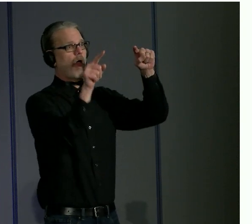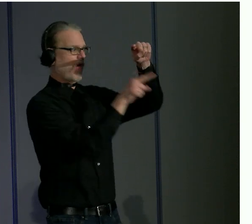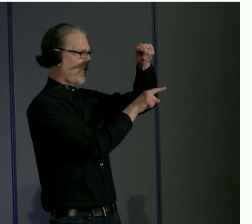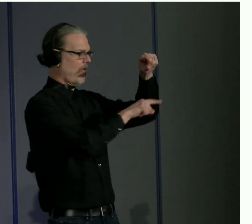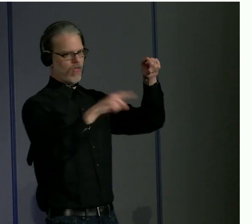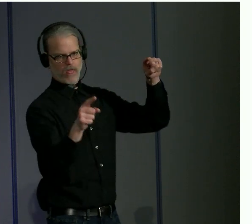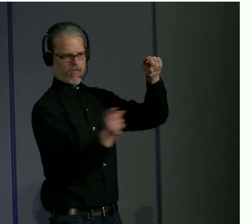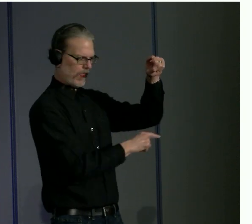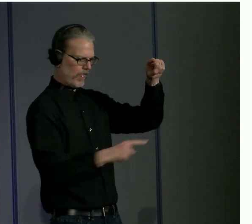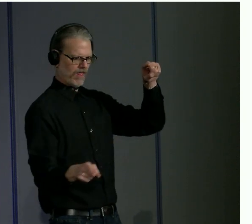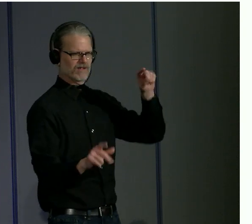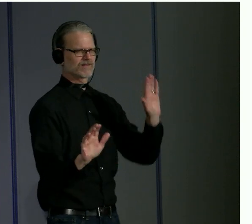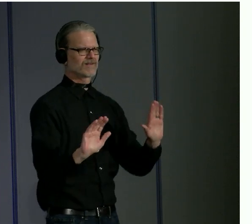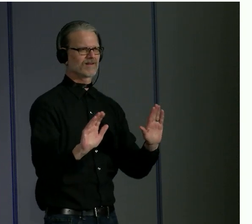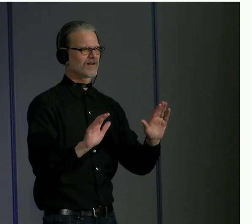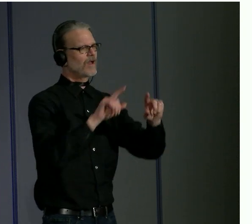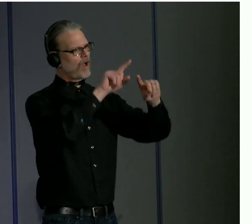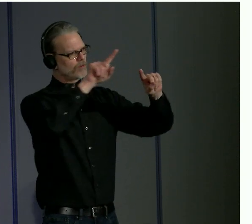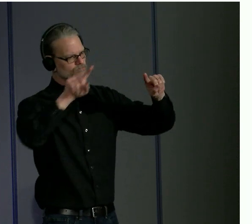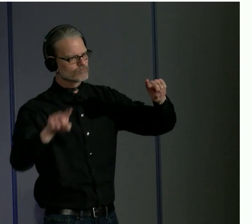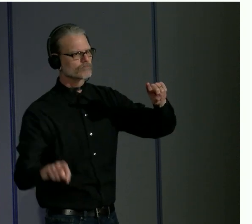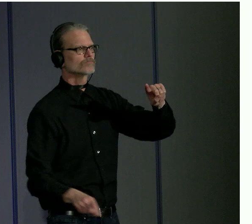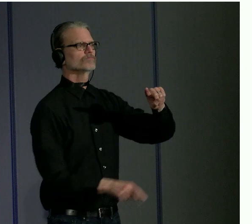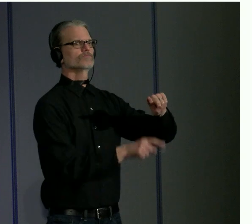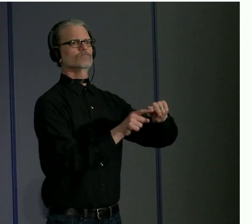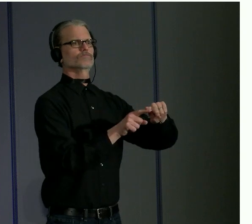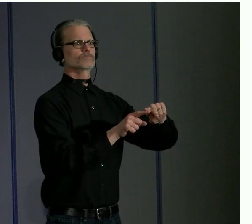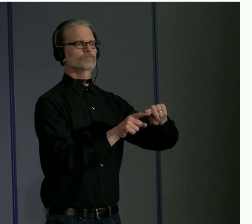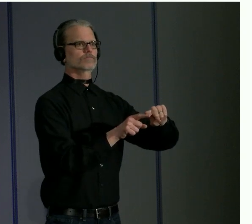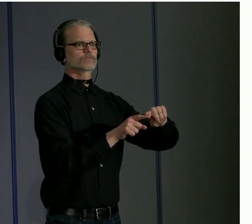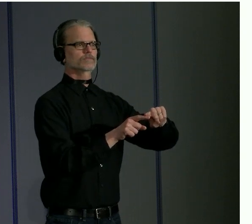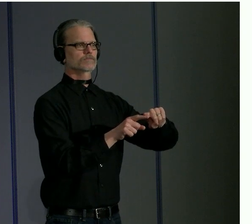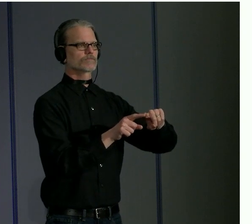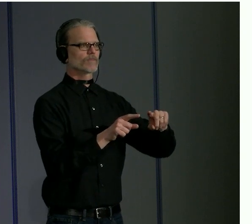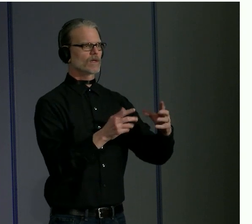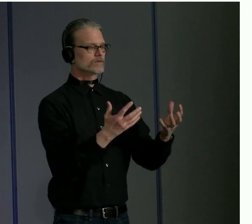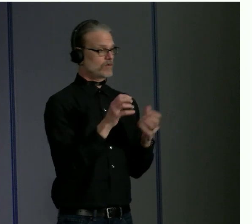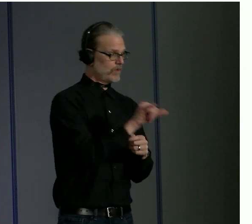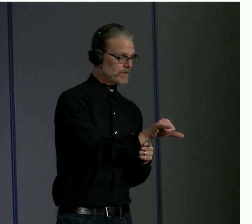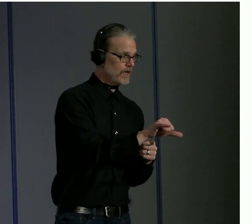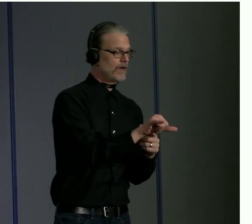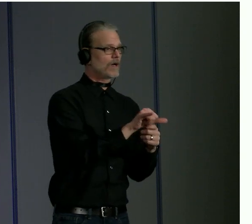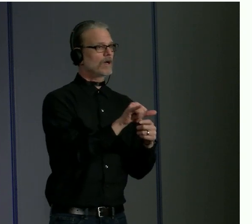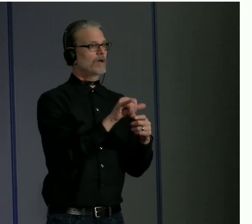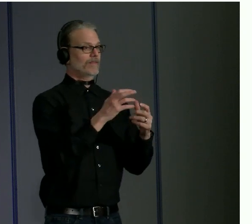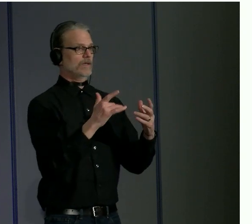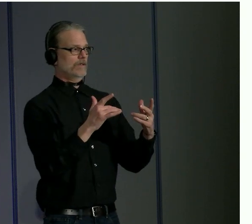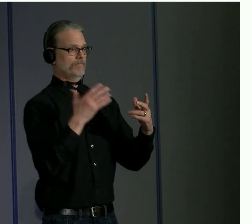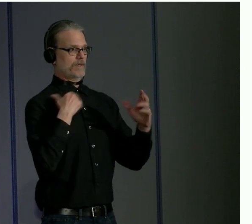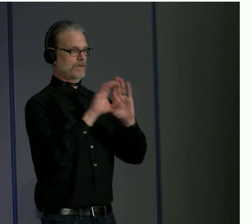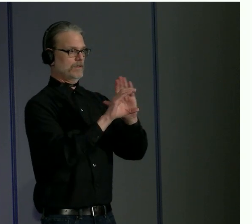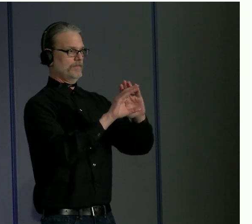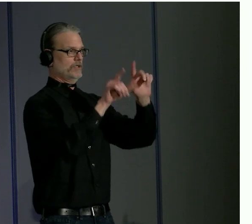that meaningful sequence and then I'm going to take it and divide my image up into how